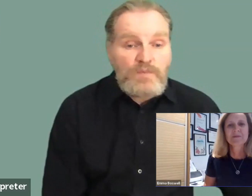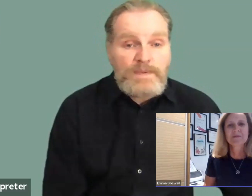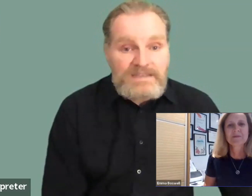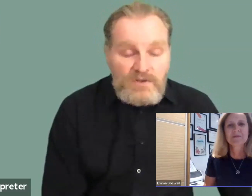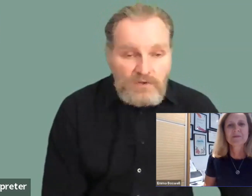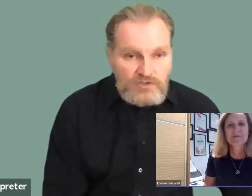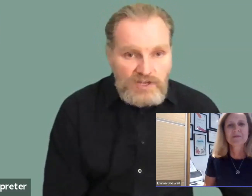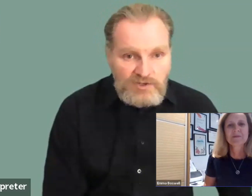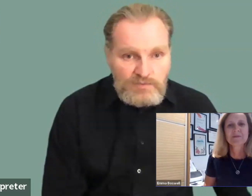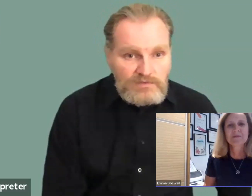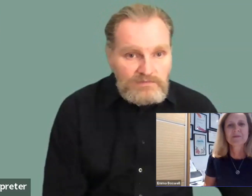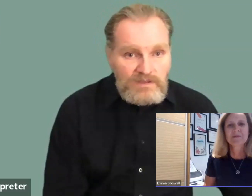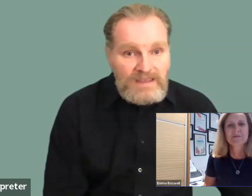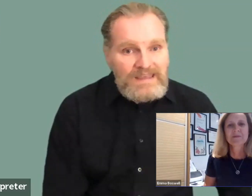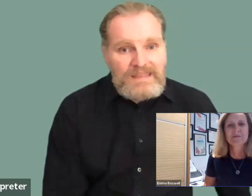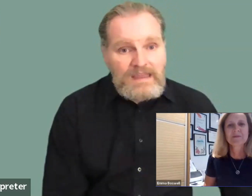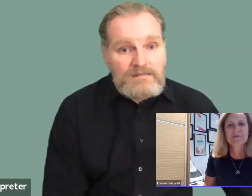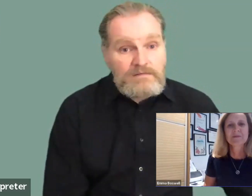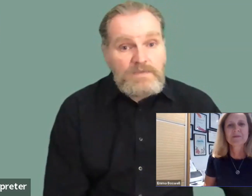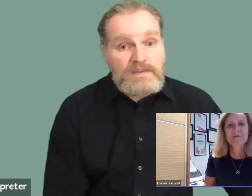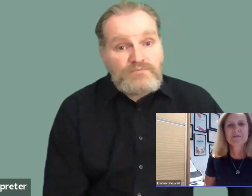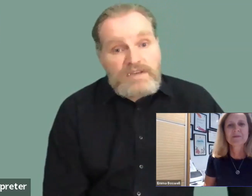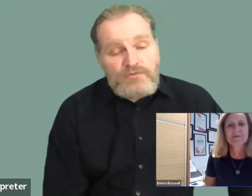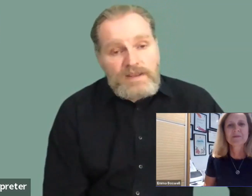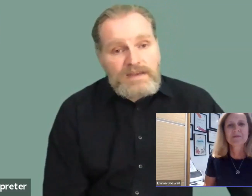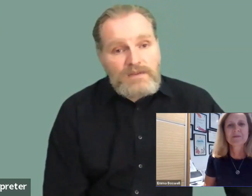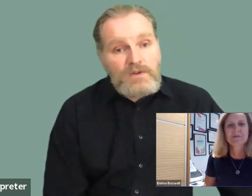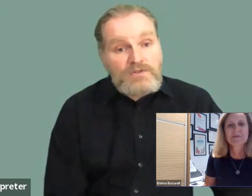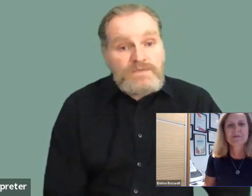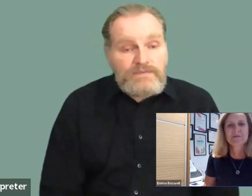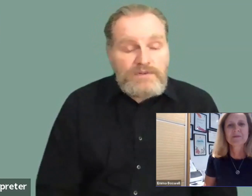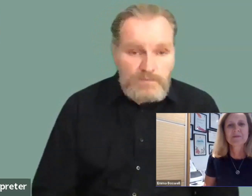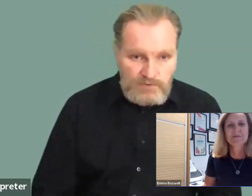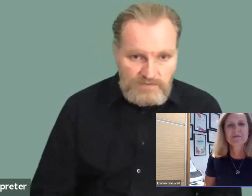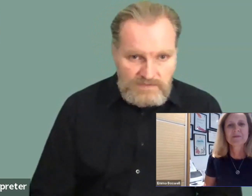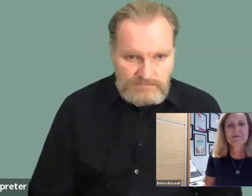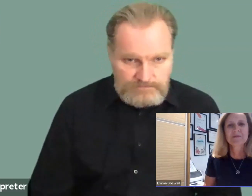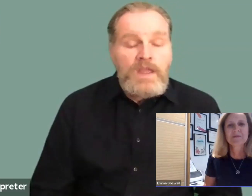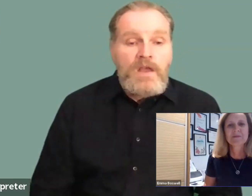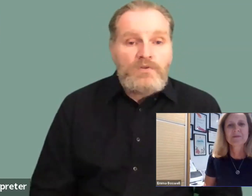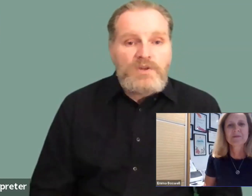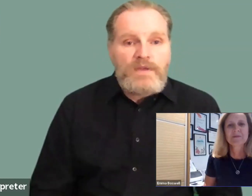job is not changeable, then there's retraining, there are lots of different options. Also, there